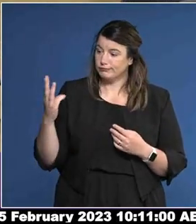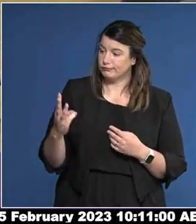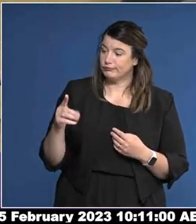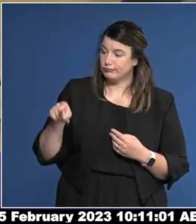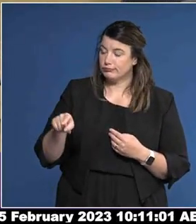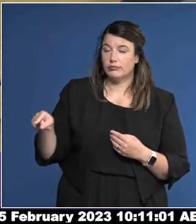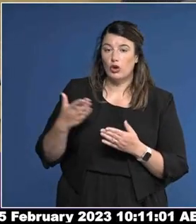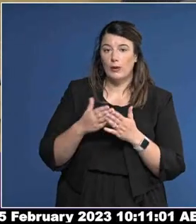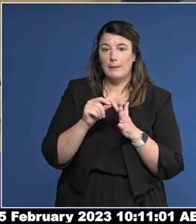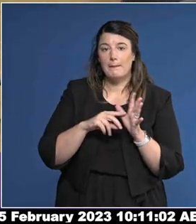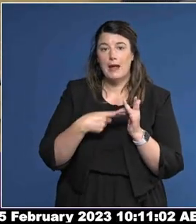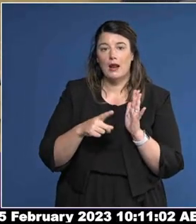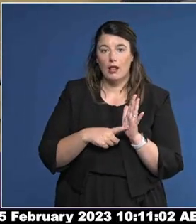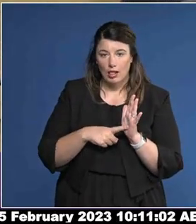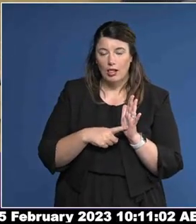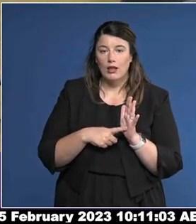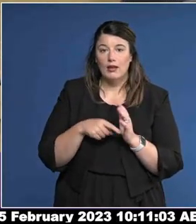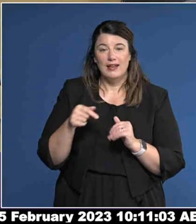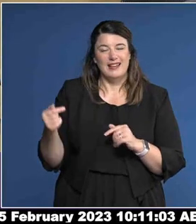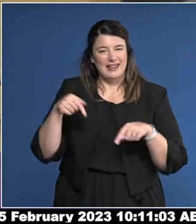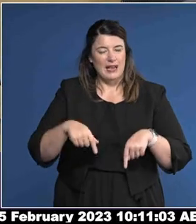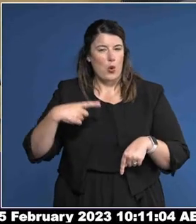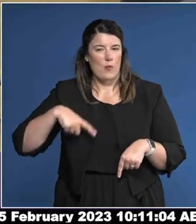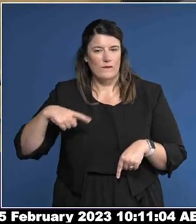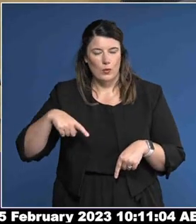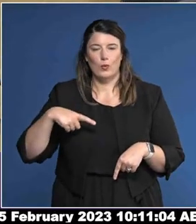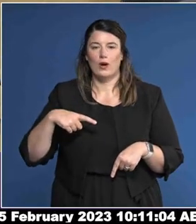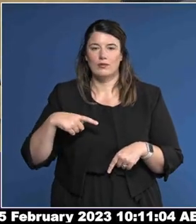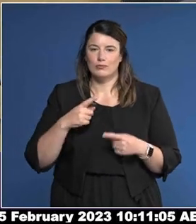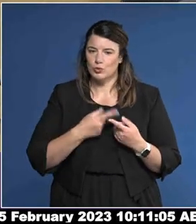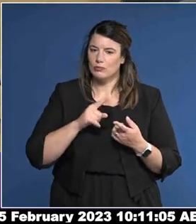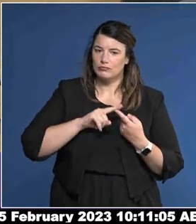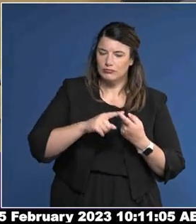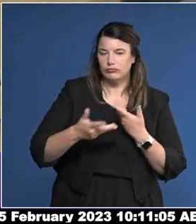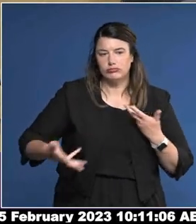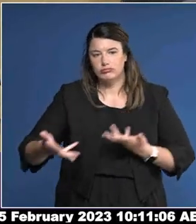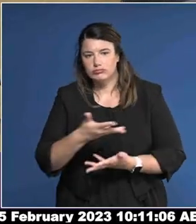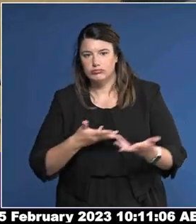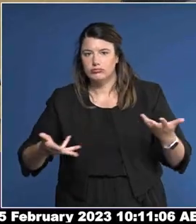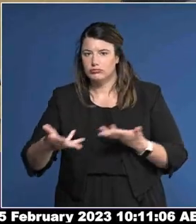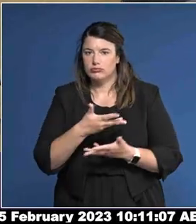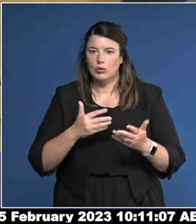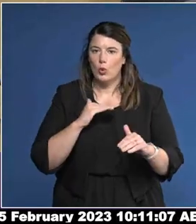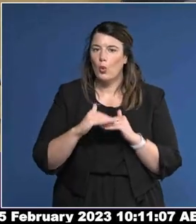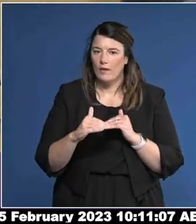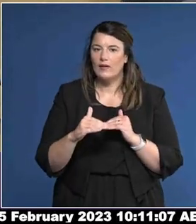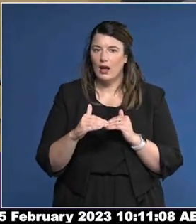they join us this morning to continue the inquiry in relation to service providers and